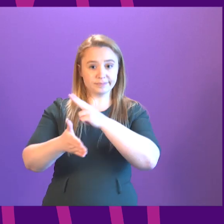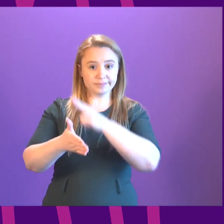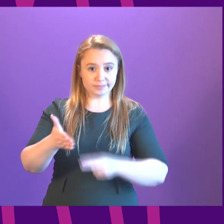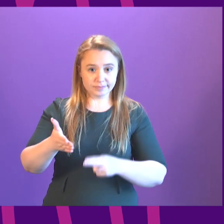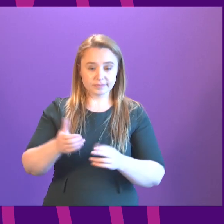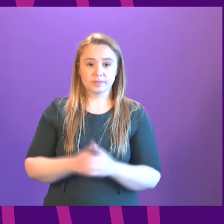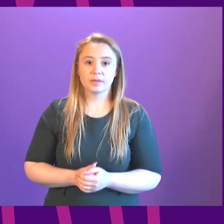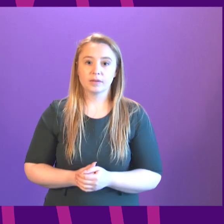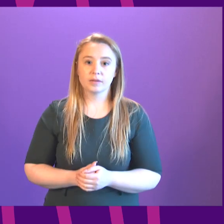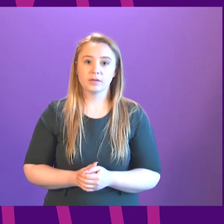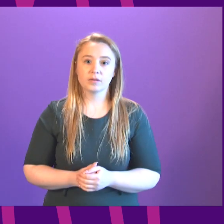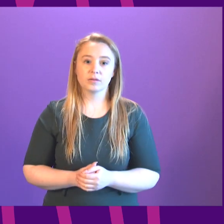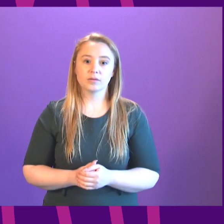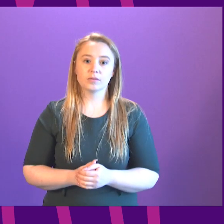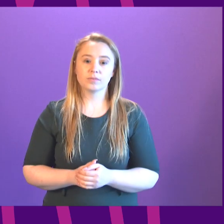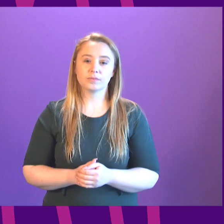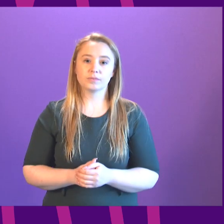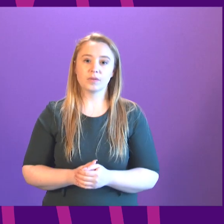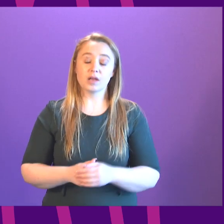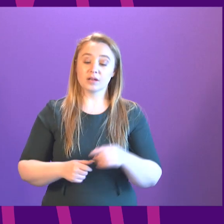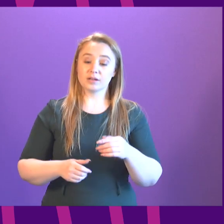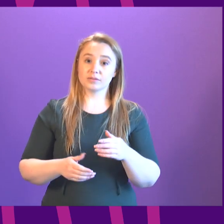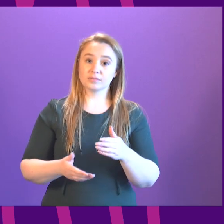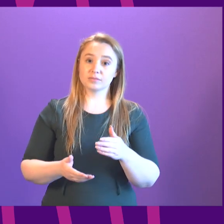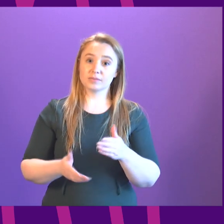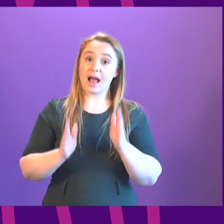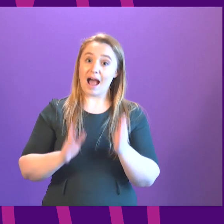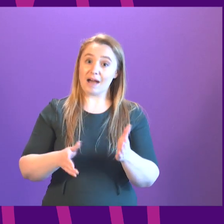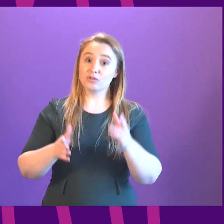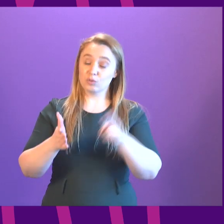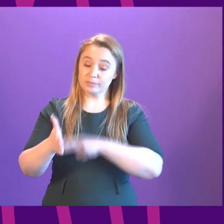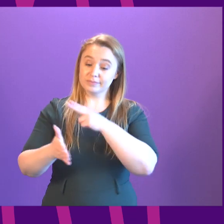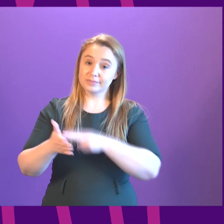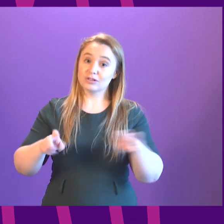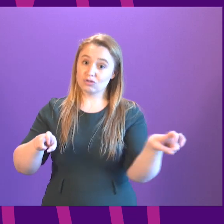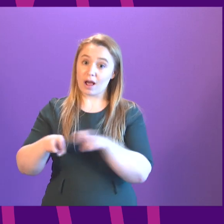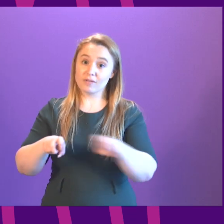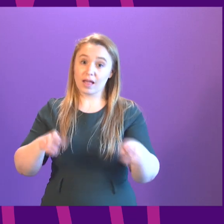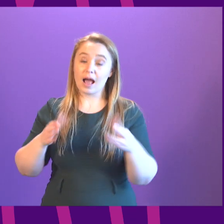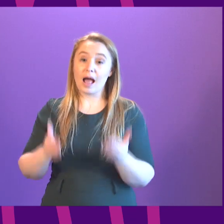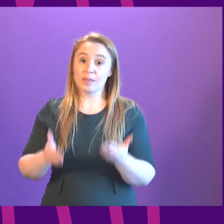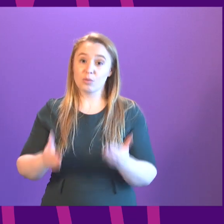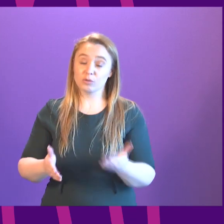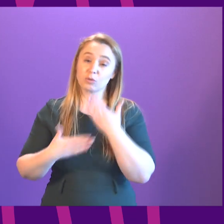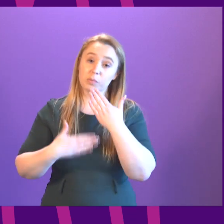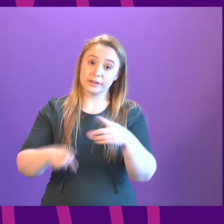for any longer than necessary, but they are necessary right now, which is why I encourage everybody to strictly abide by them.